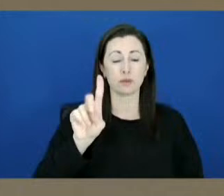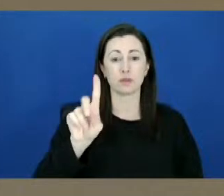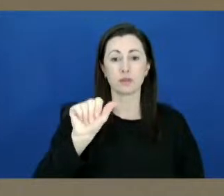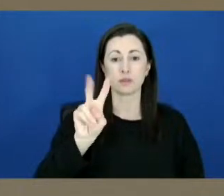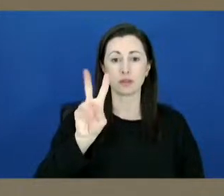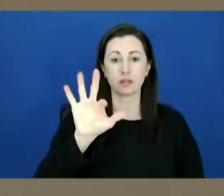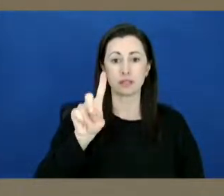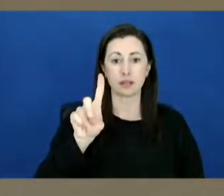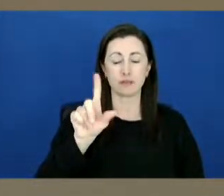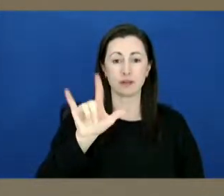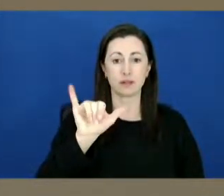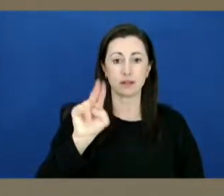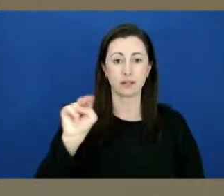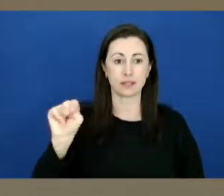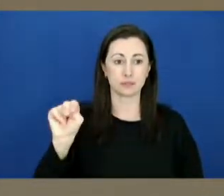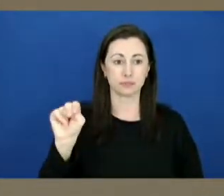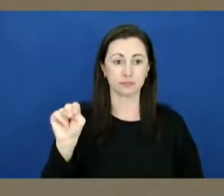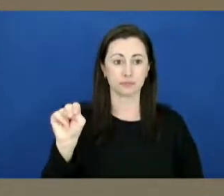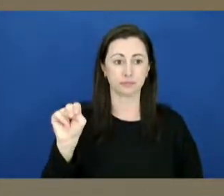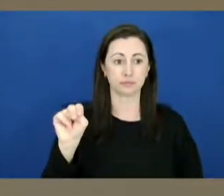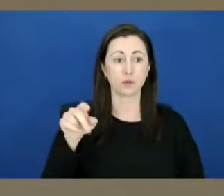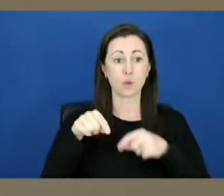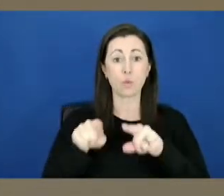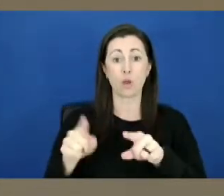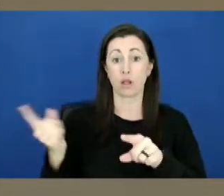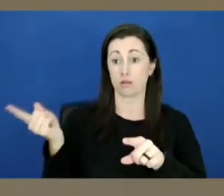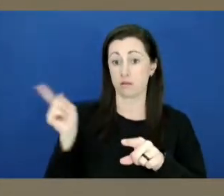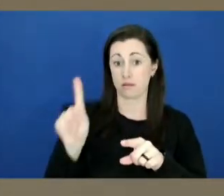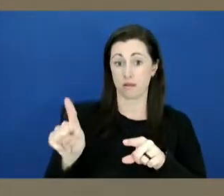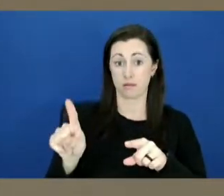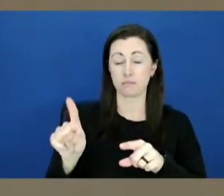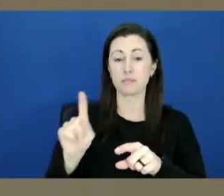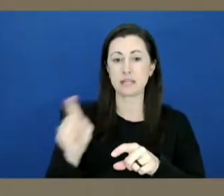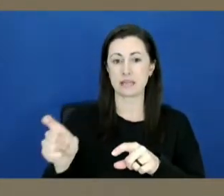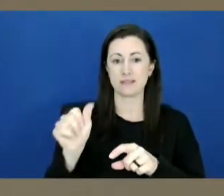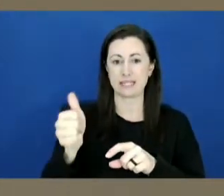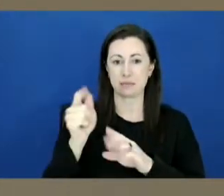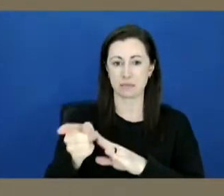SAID, OUR FIRST SPEAKER IS GOING